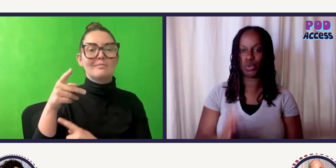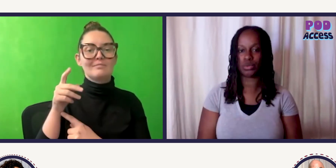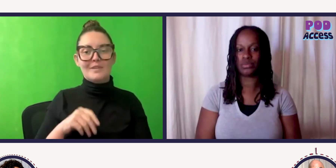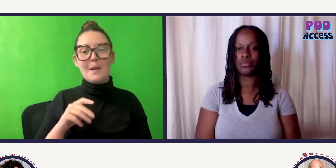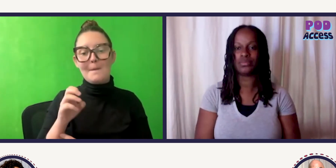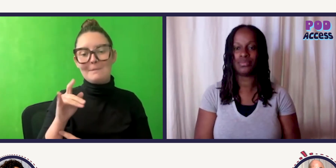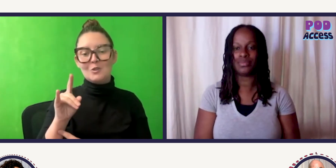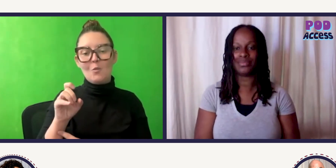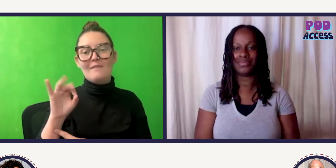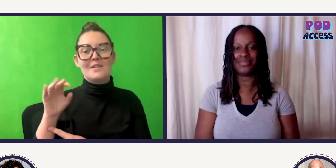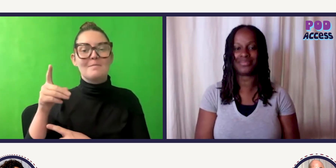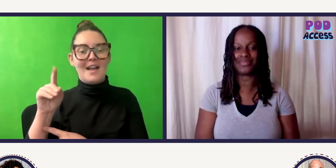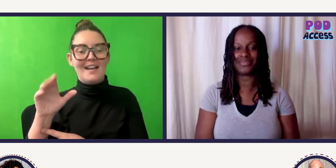or on social media.